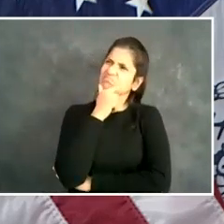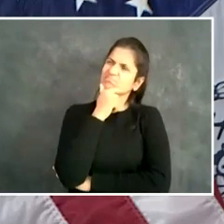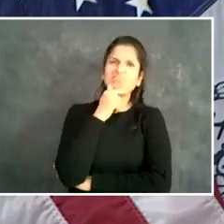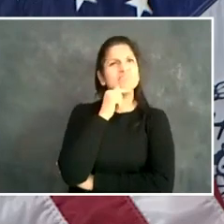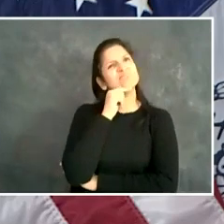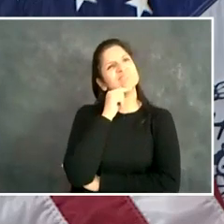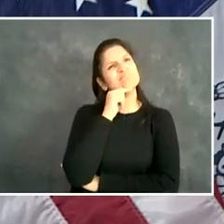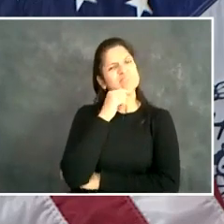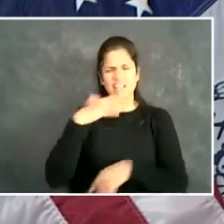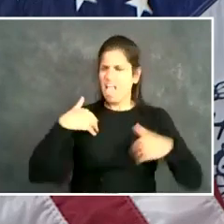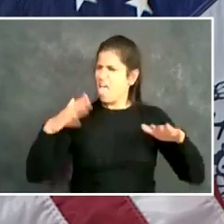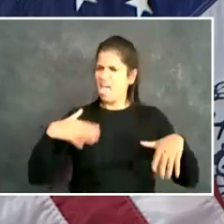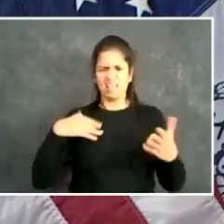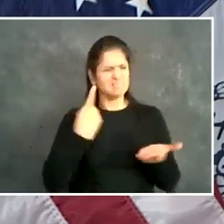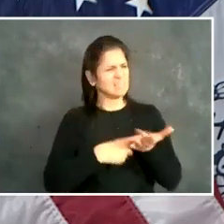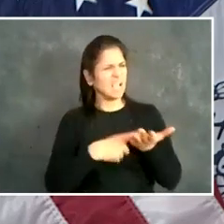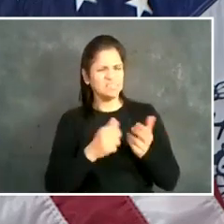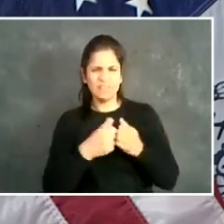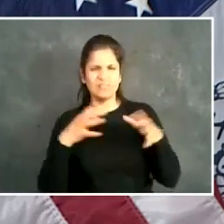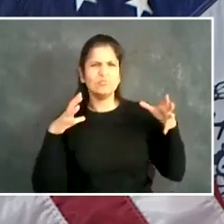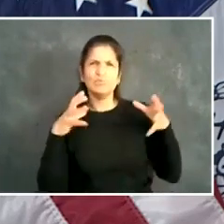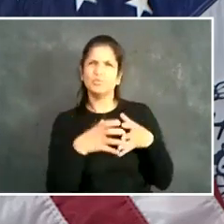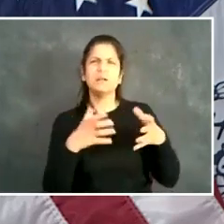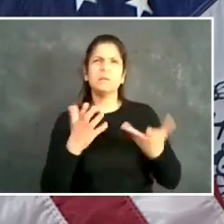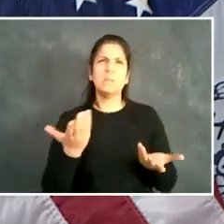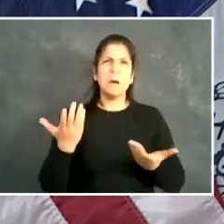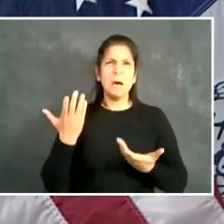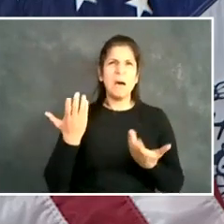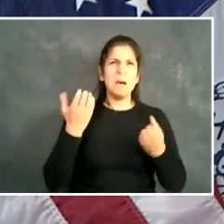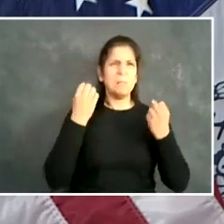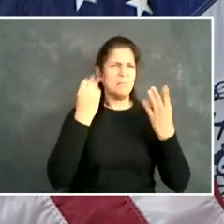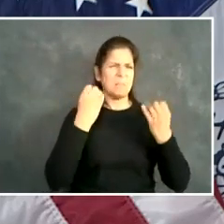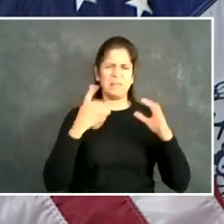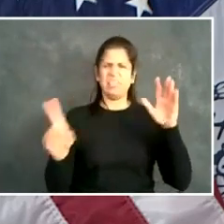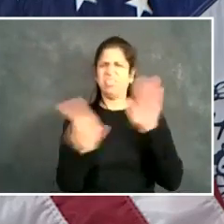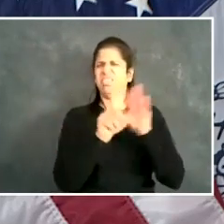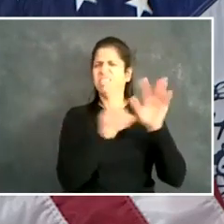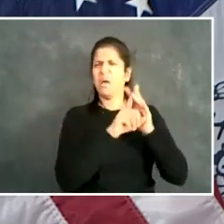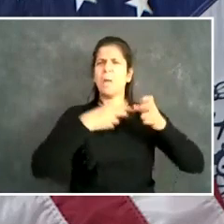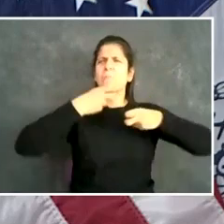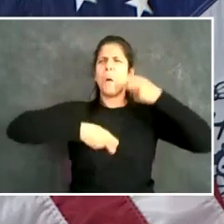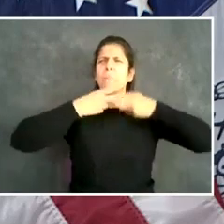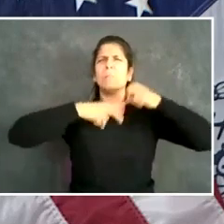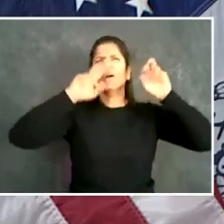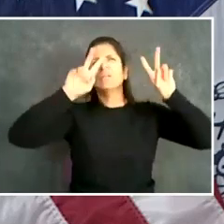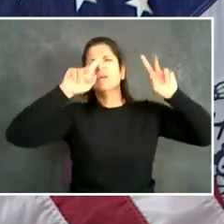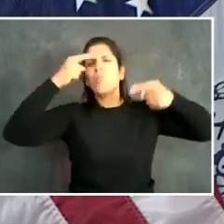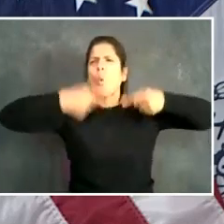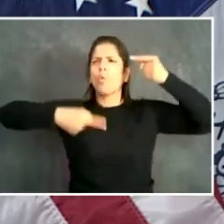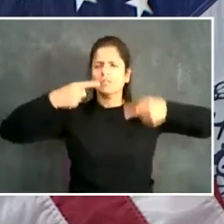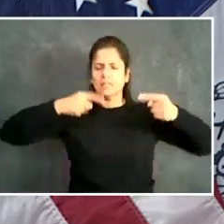CONCLUSIONS ON THAT. IT WOULD HAVE TO BE DONE IN A SMART WAY WITH A LOT OF THINGS